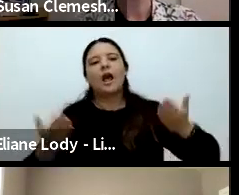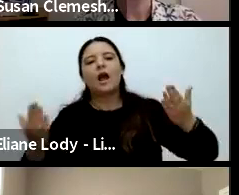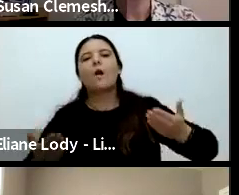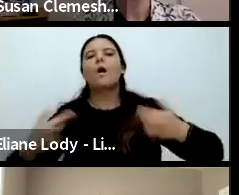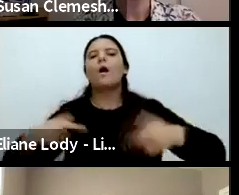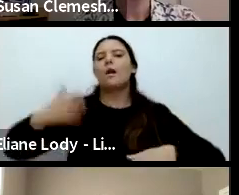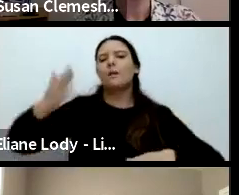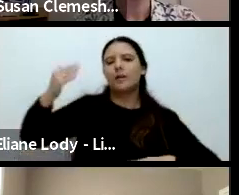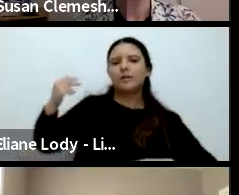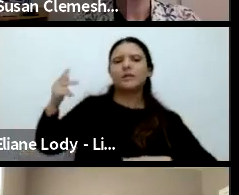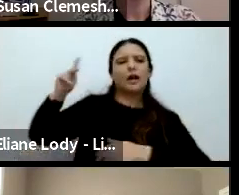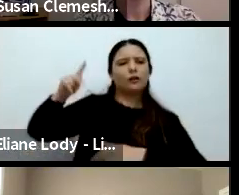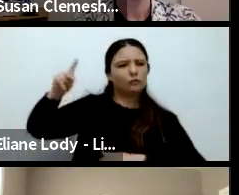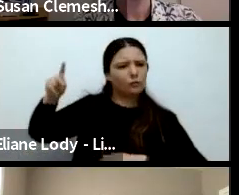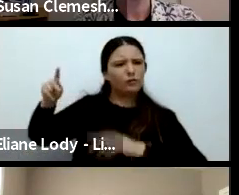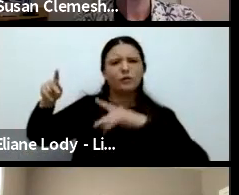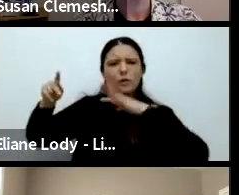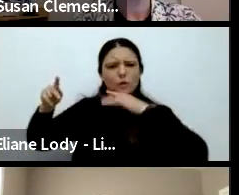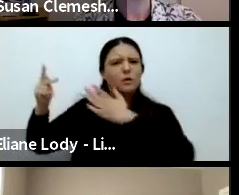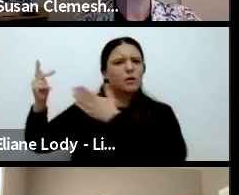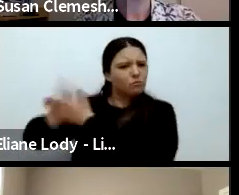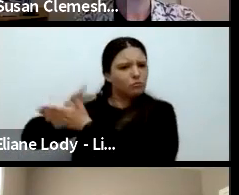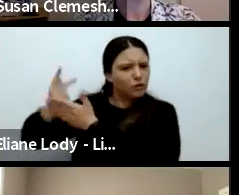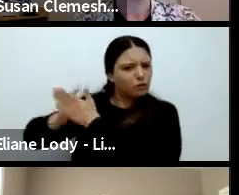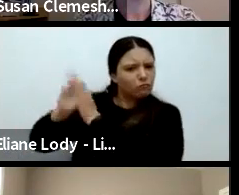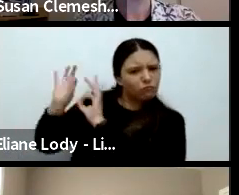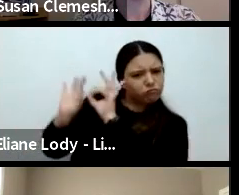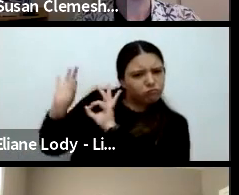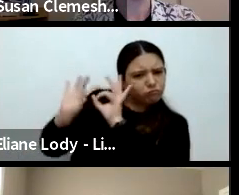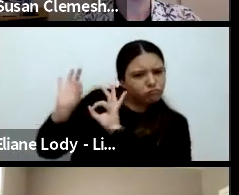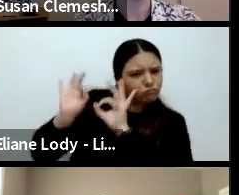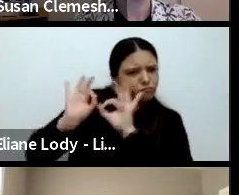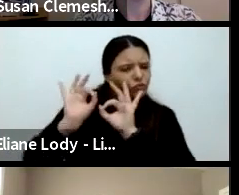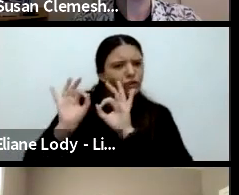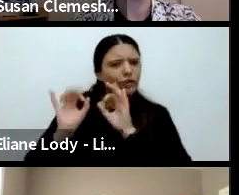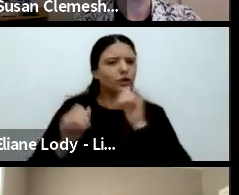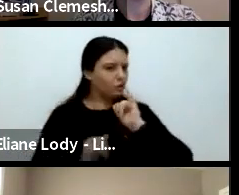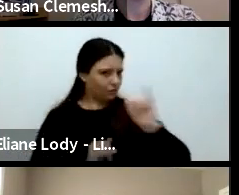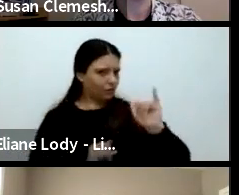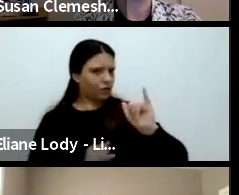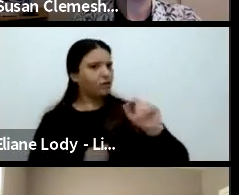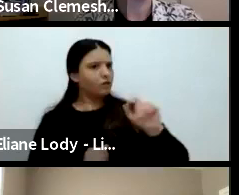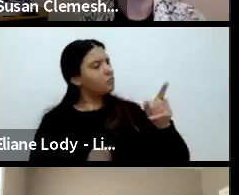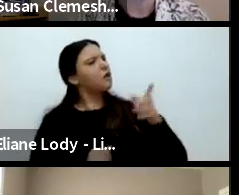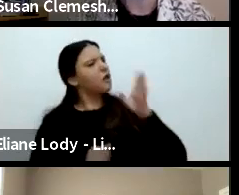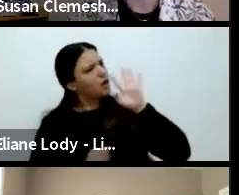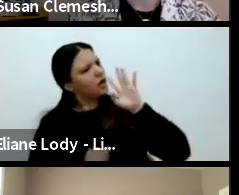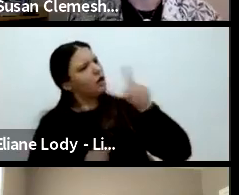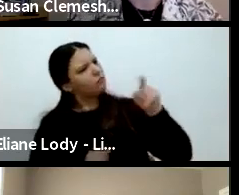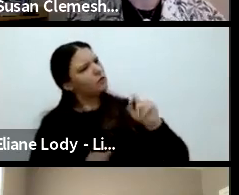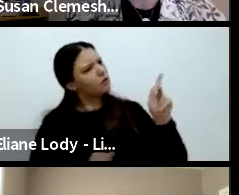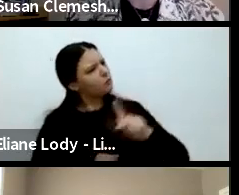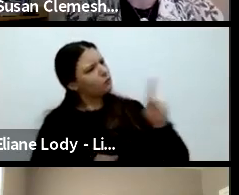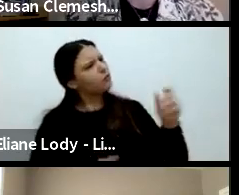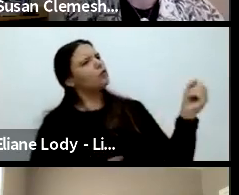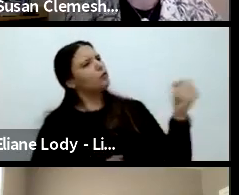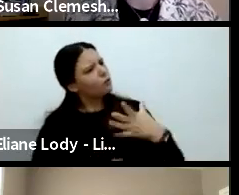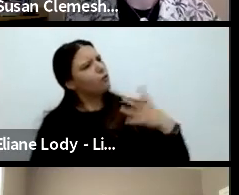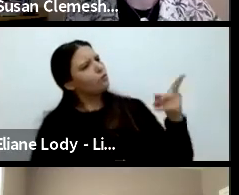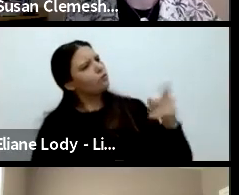the, of the older people were of the older people, you know, we're going to go in, we're going to change the schools want to change the schools blah blah blah blah blah. h blah blah. And I said, That's interesting. That's what I said